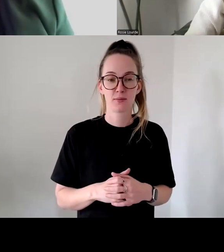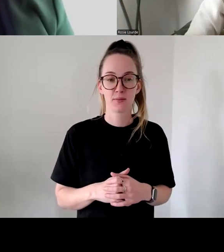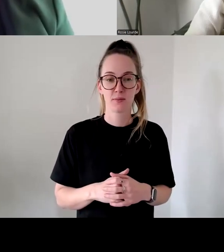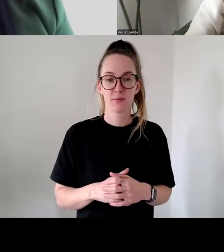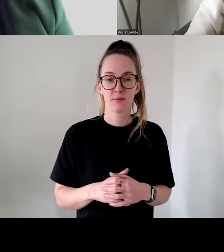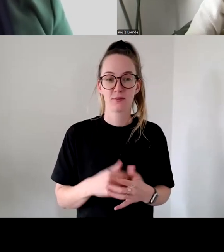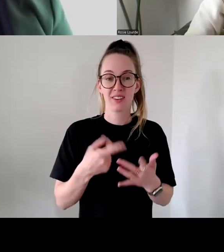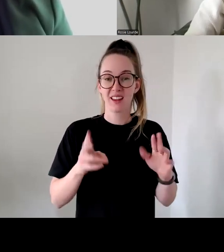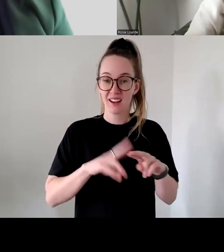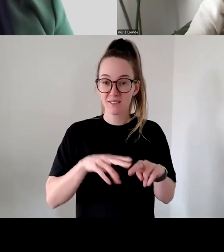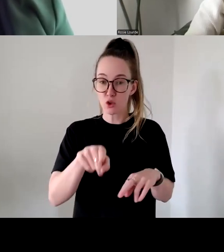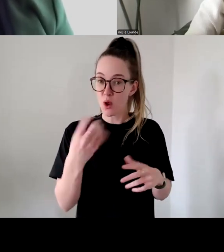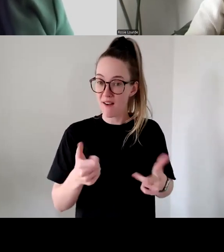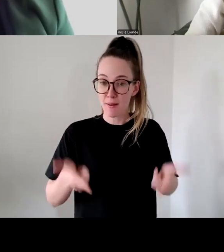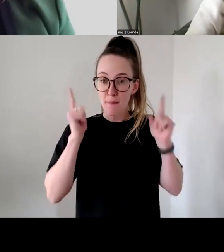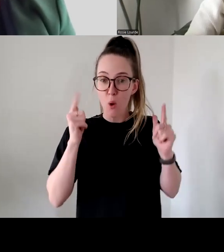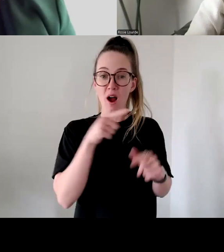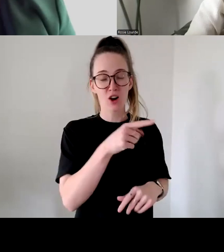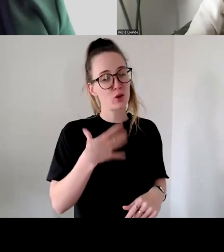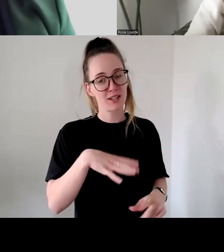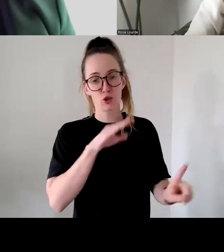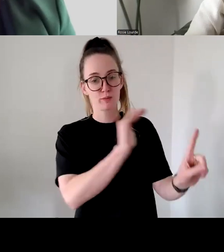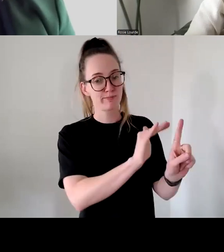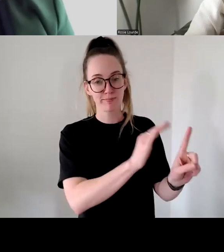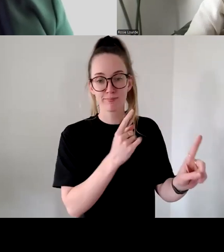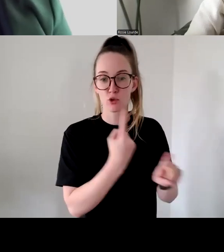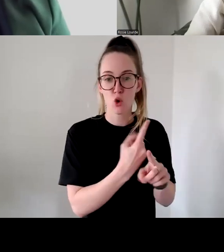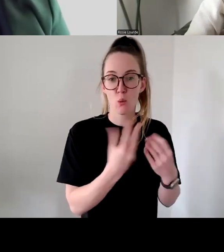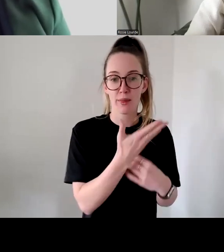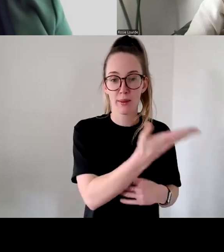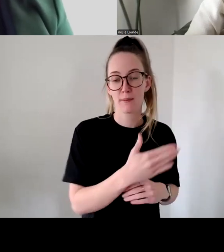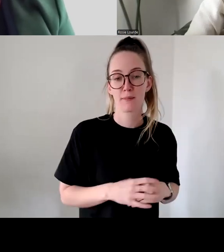employer, you would need to talk to them. It might be there is a nuanced approach,